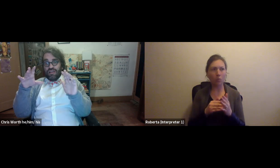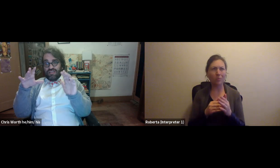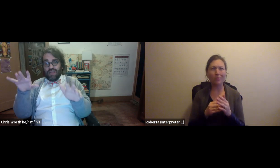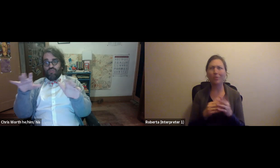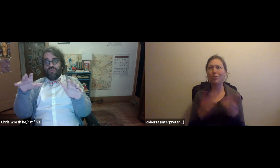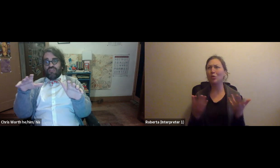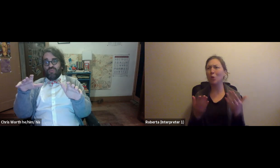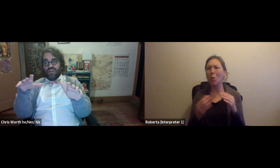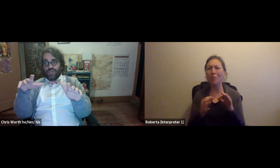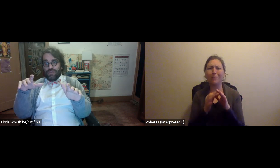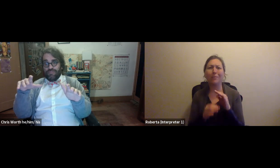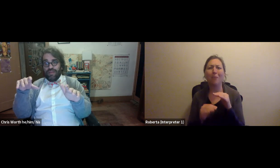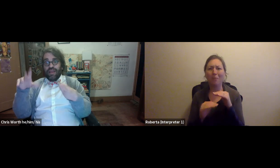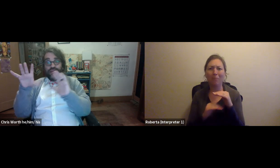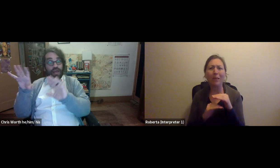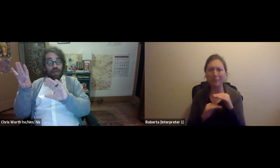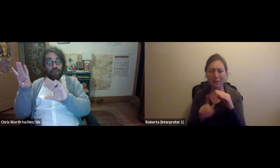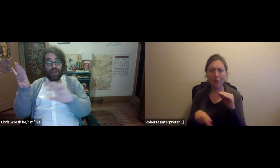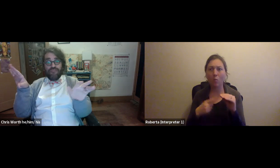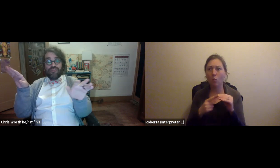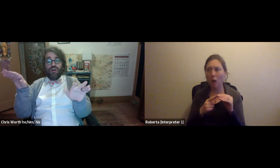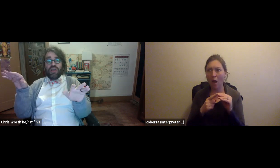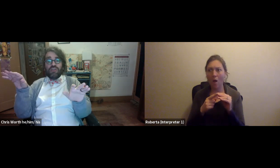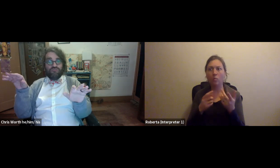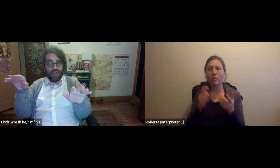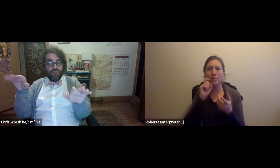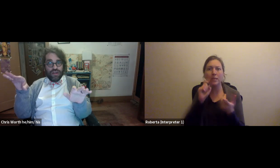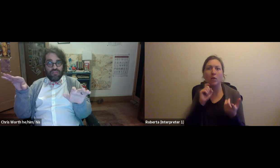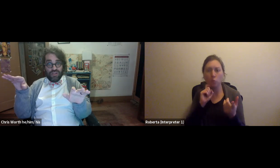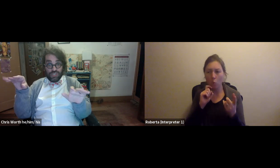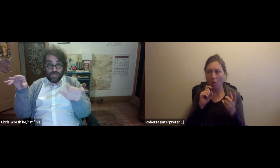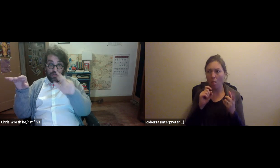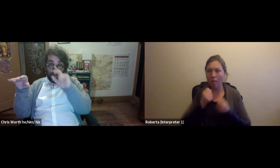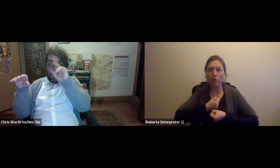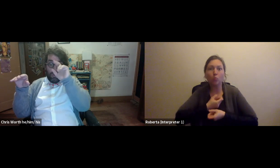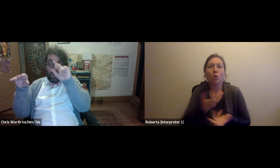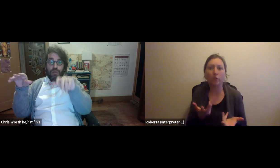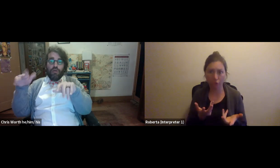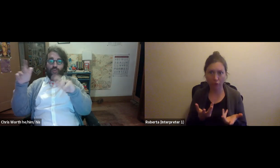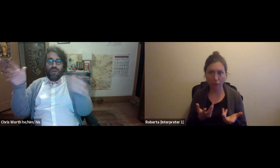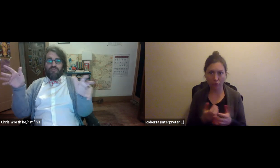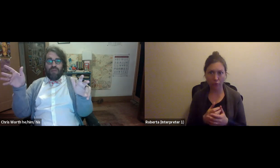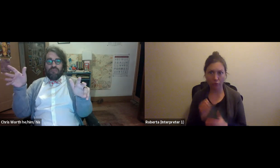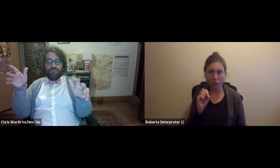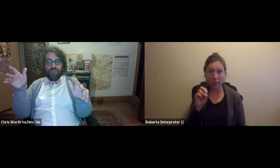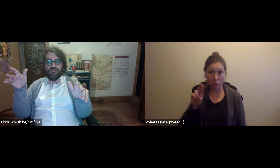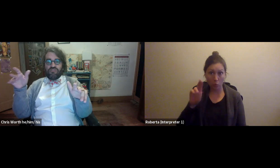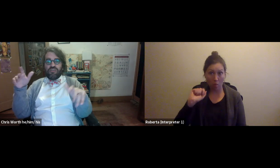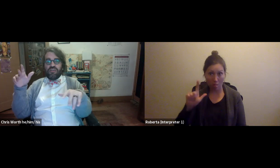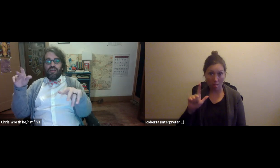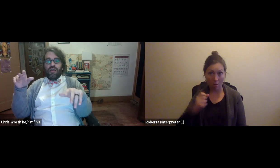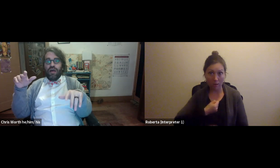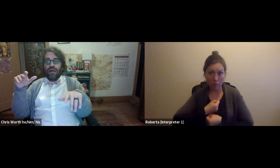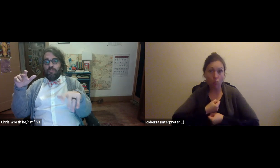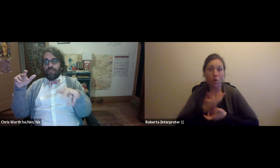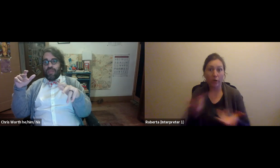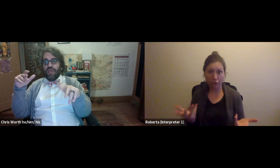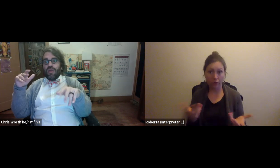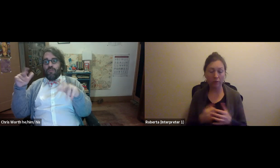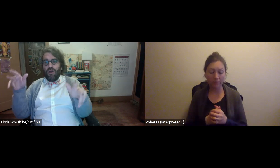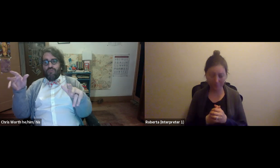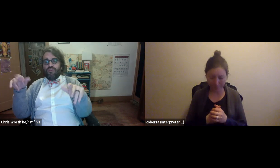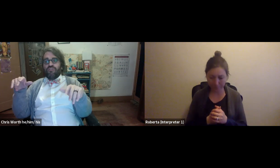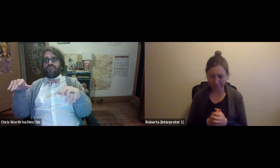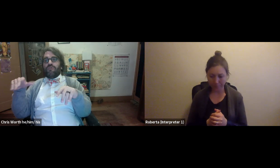sexual expression, and we're not even talking gender expression. One of my first partners